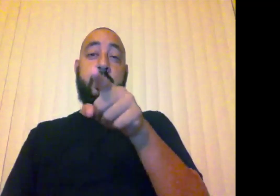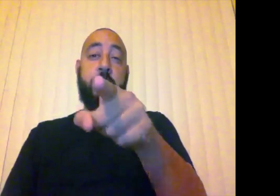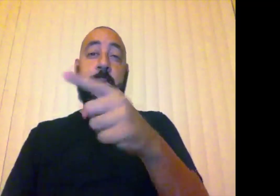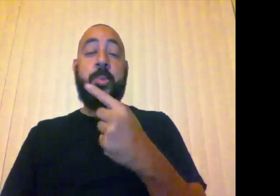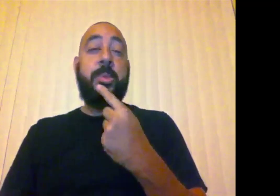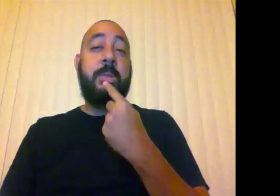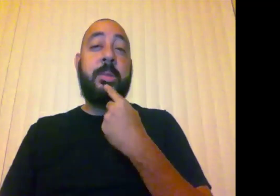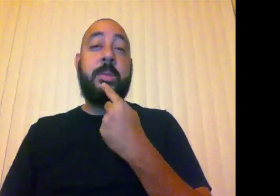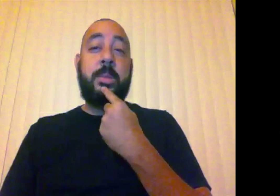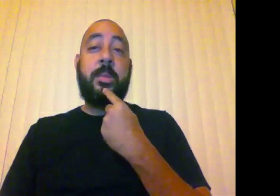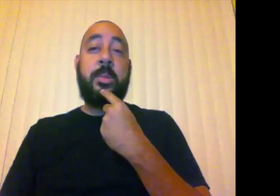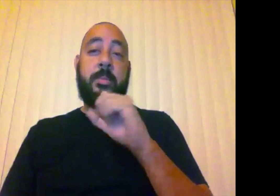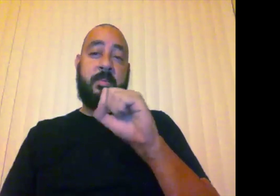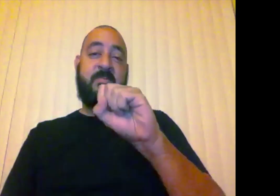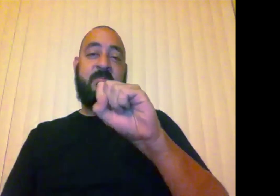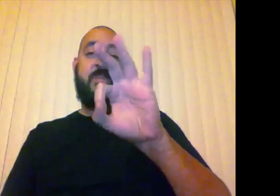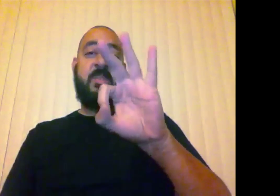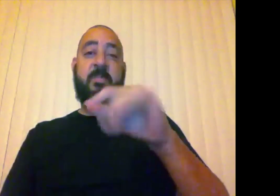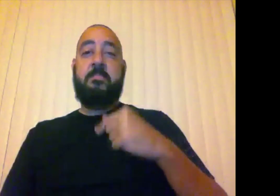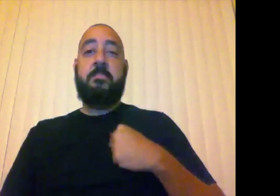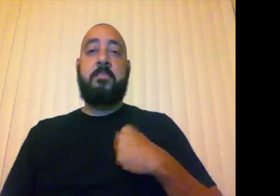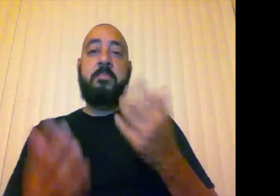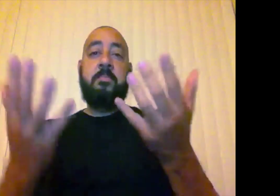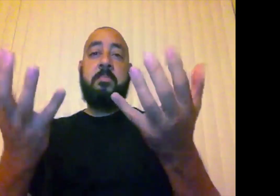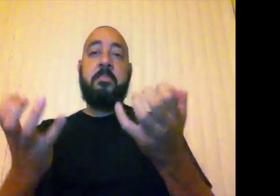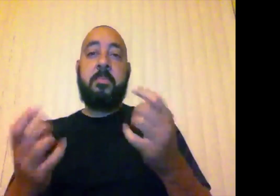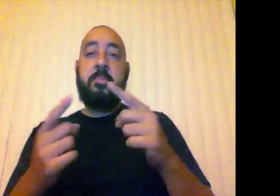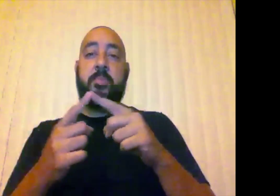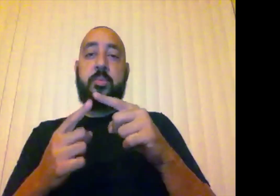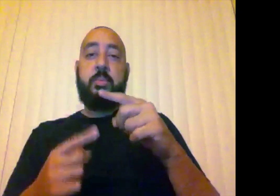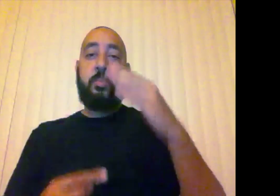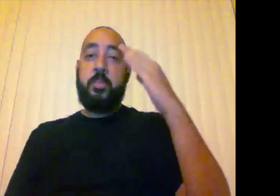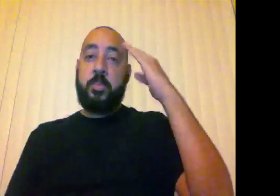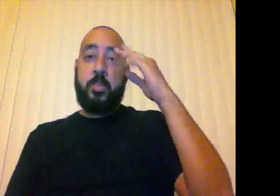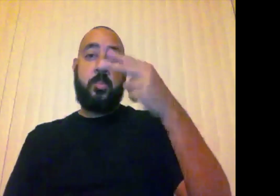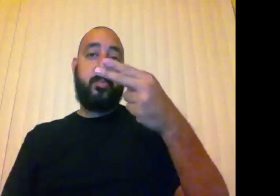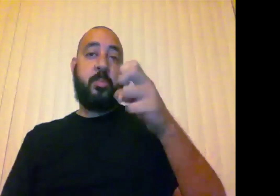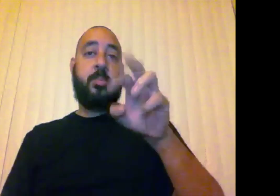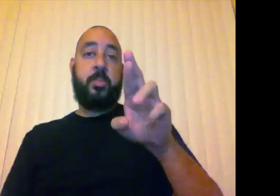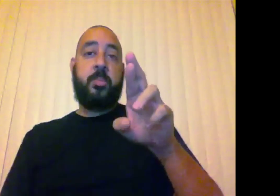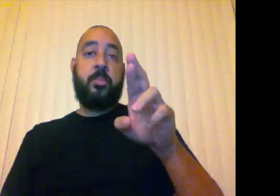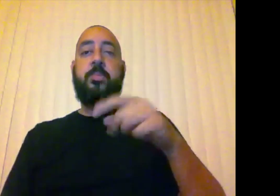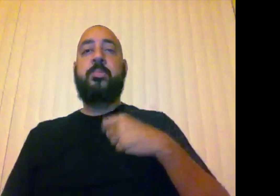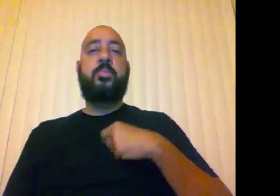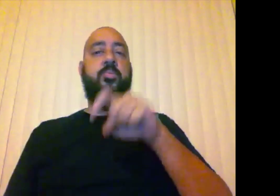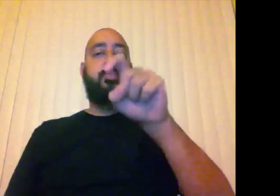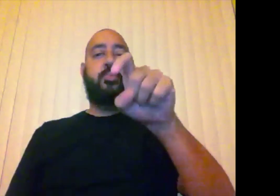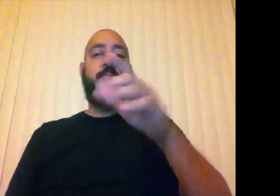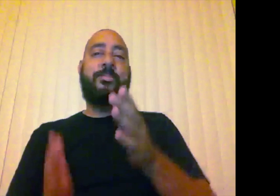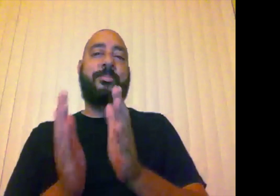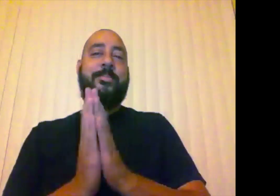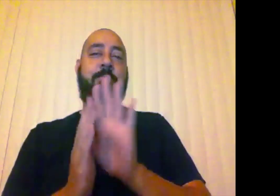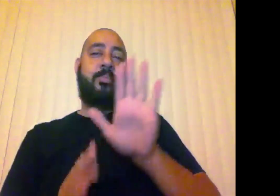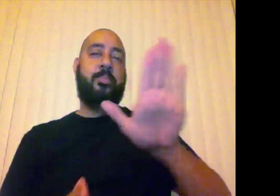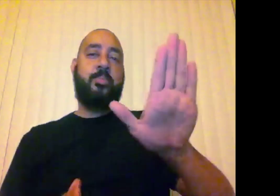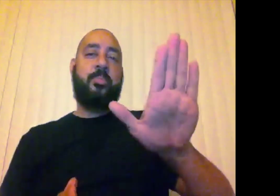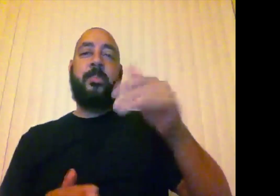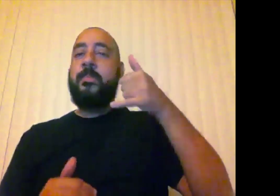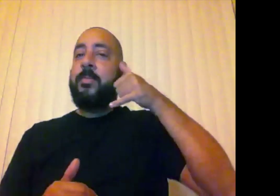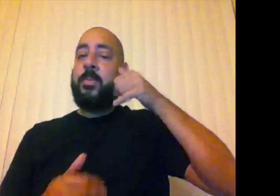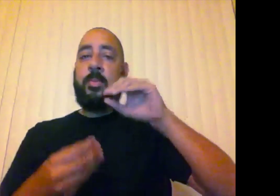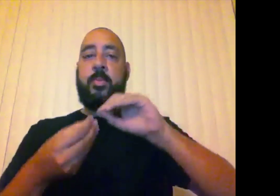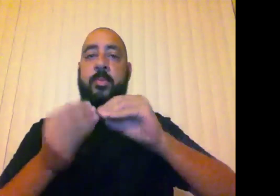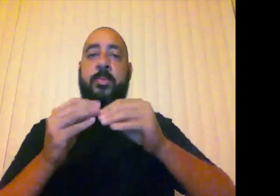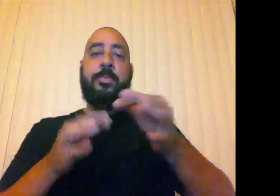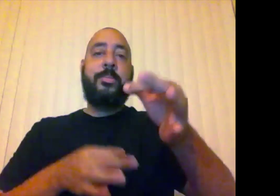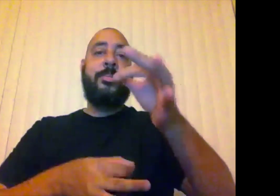Eric Nina: You said, If I wanted to get to know her, I should have asked for her number,